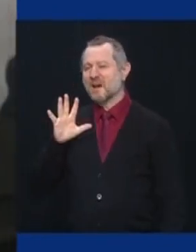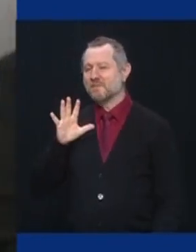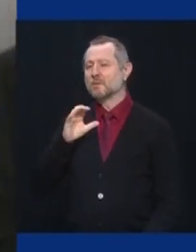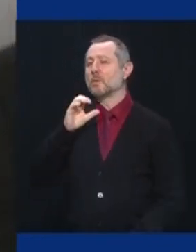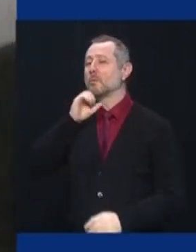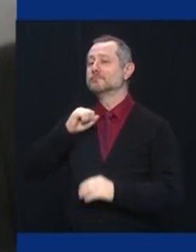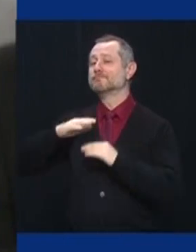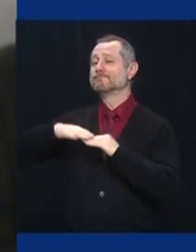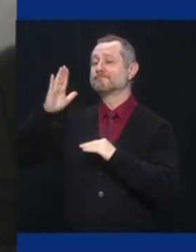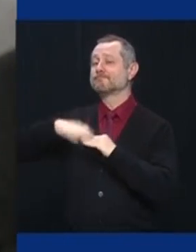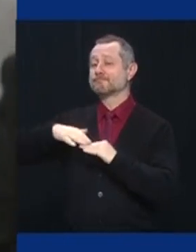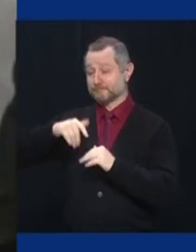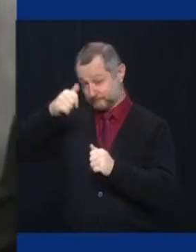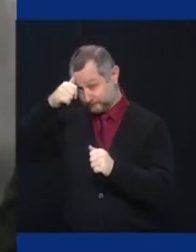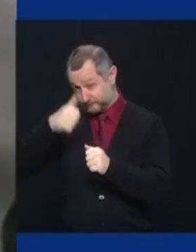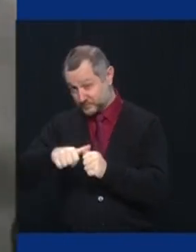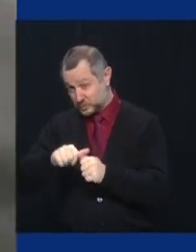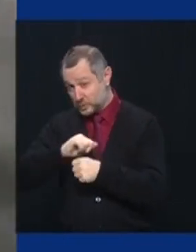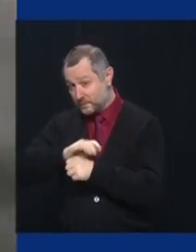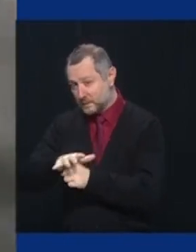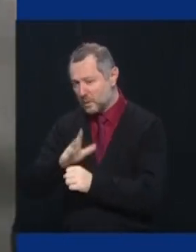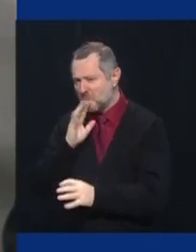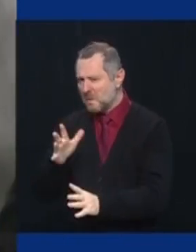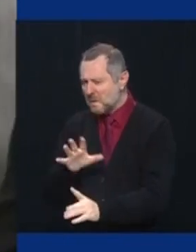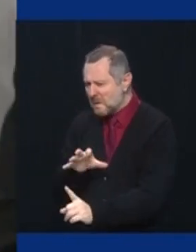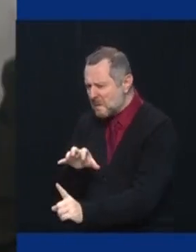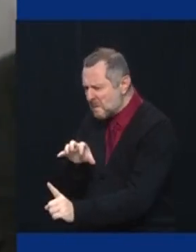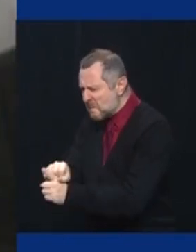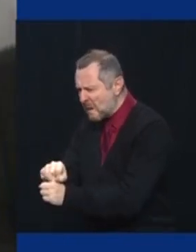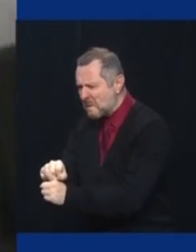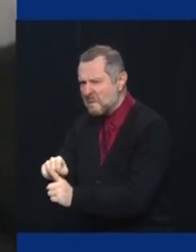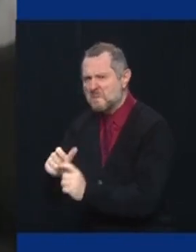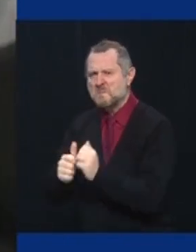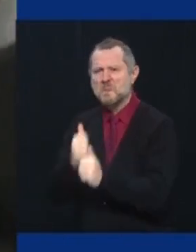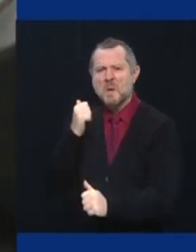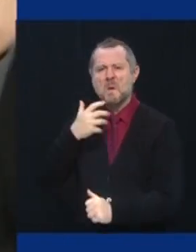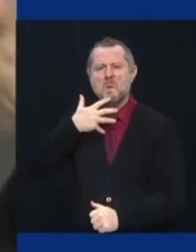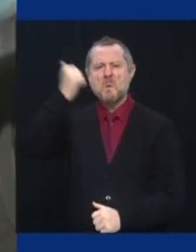TODAY THAT OUR FIRST LEVEL WAS 65 YEARS OLD PLUS. RIGHT.